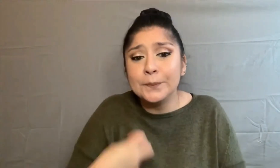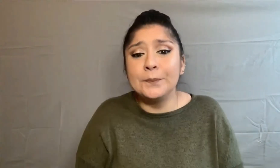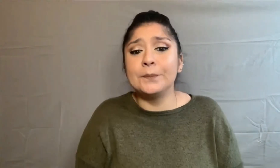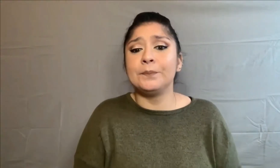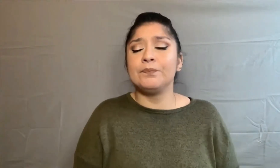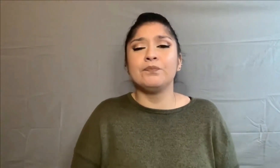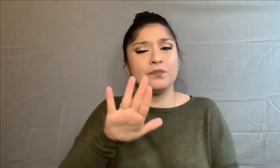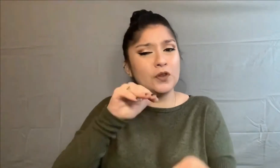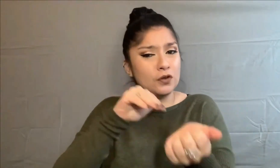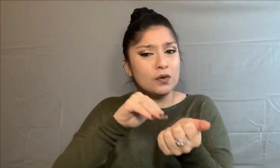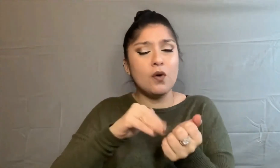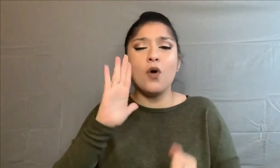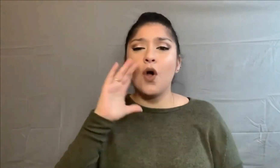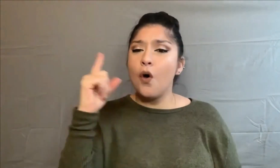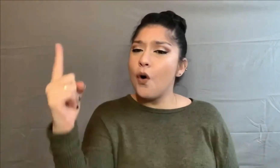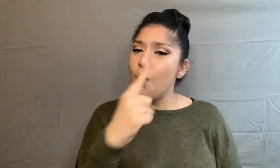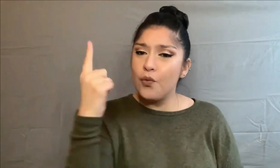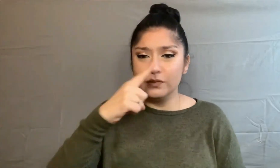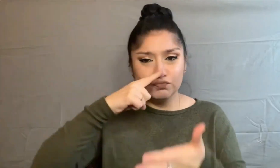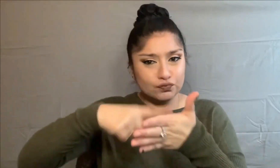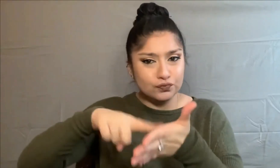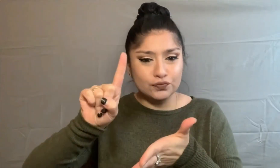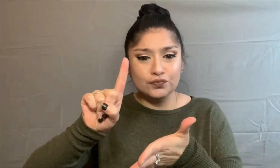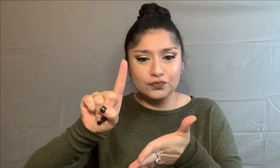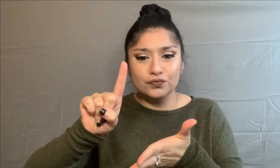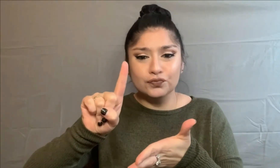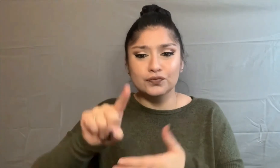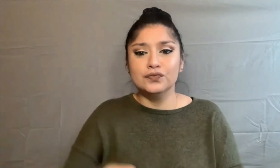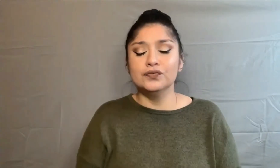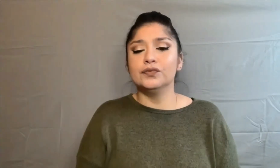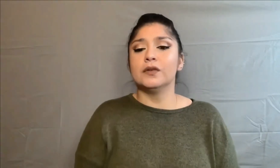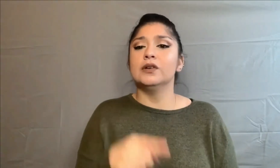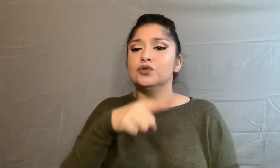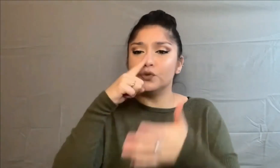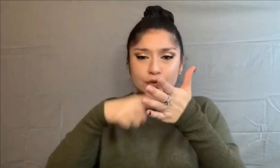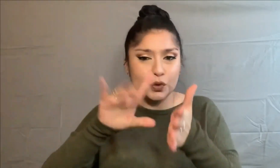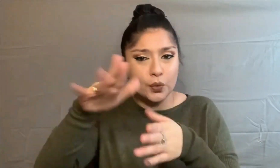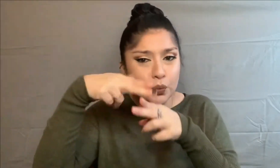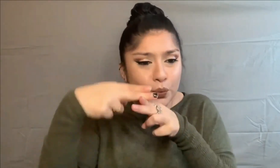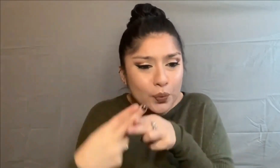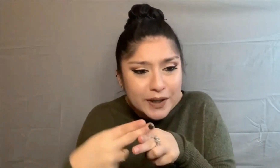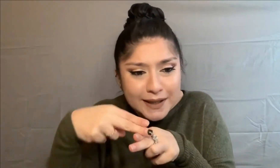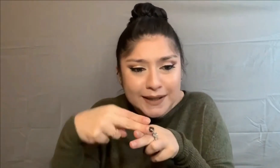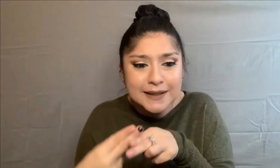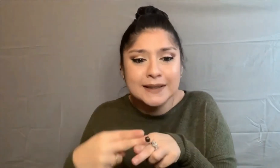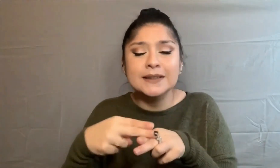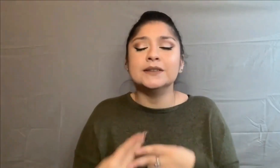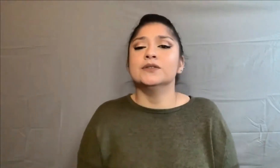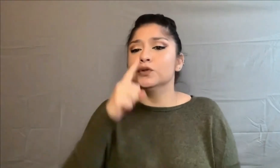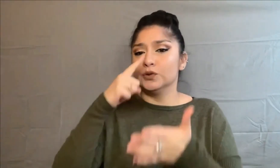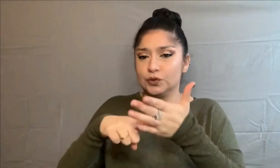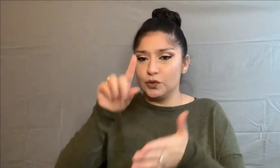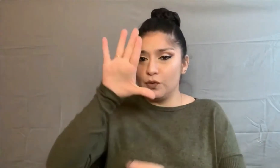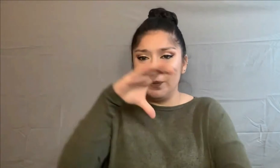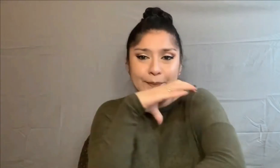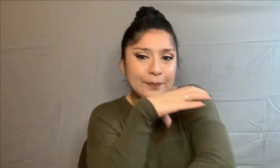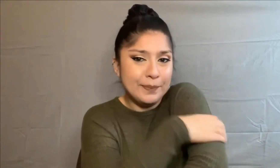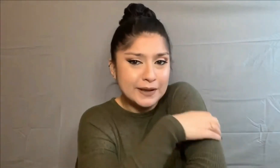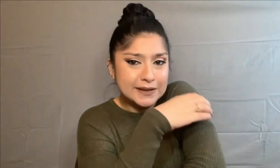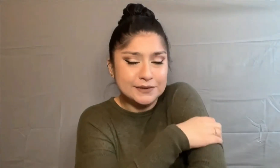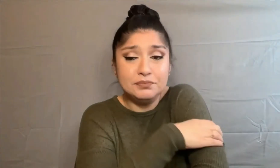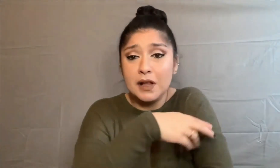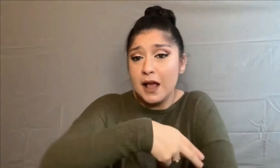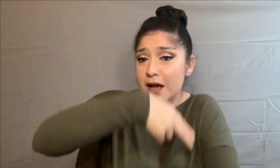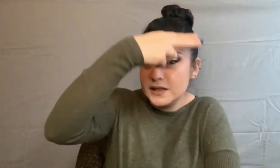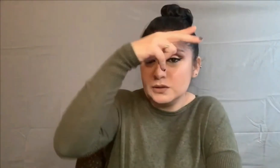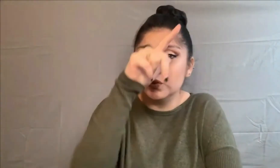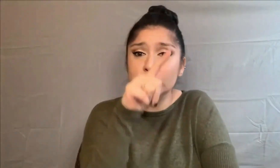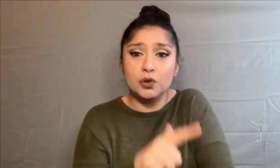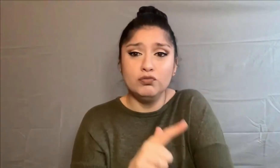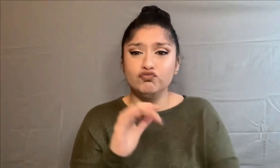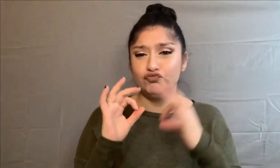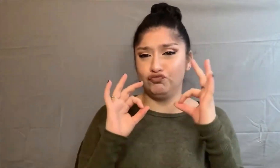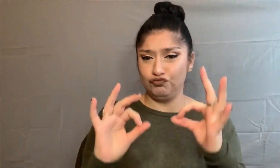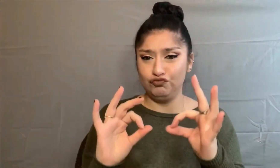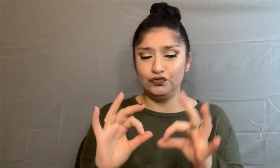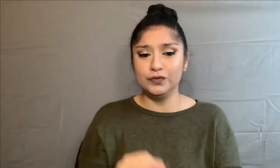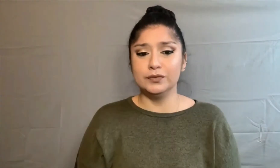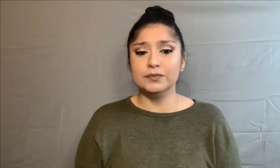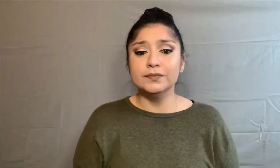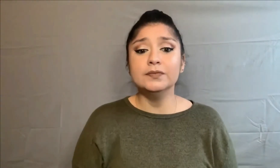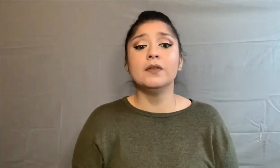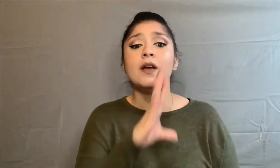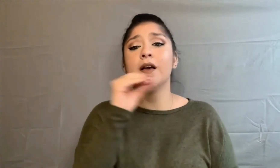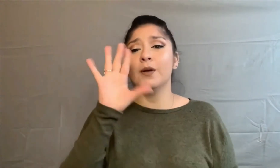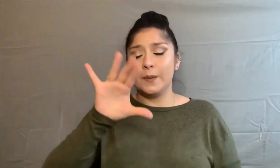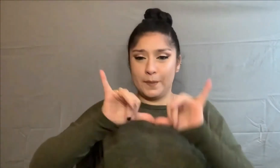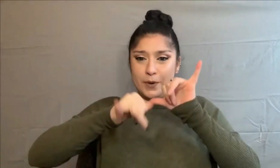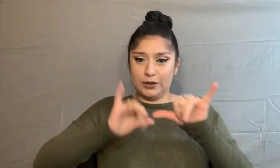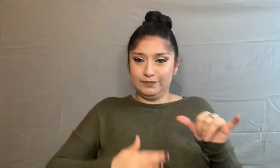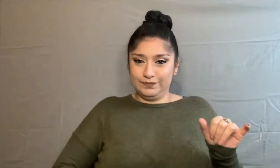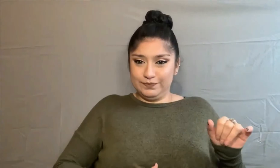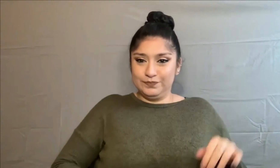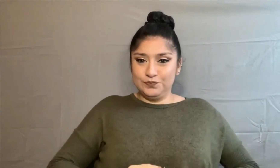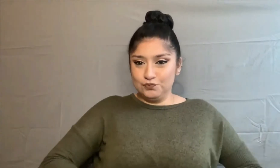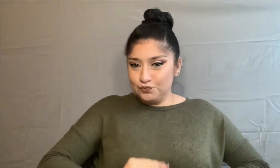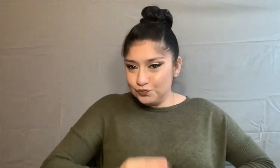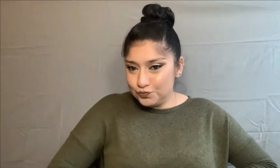Your health care provider will begin by checking your weight and blood pressure.